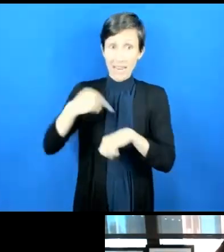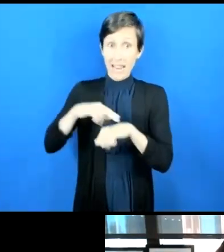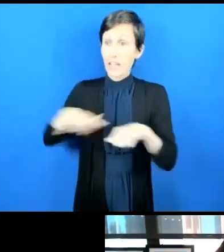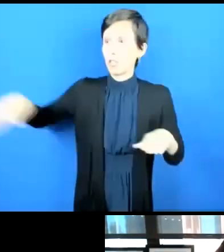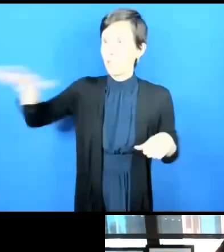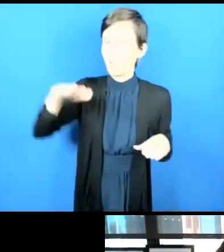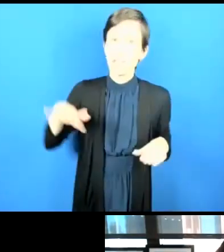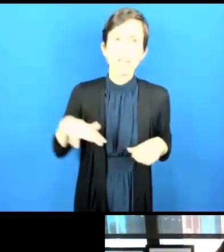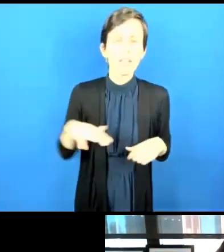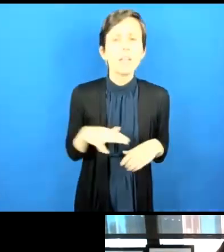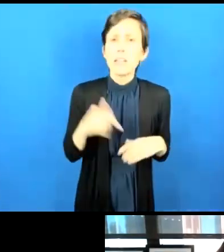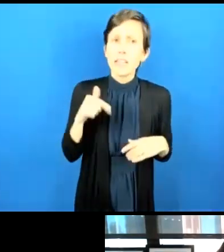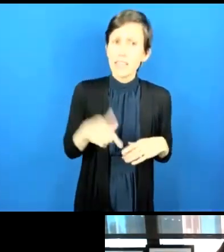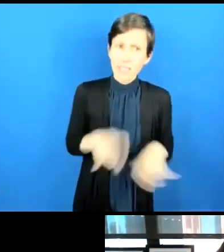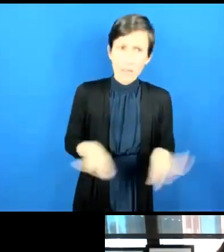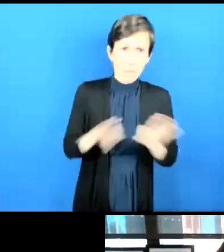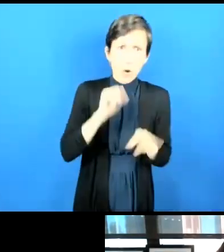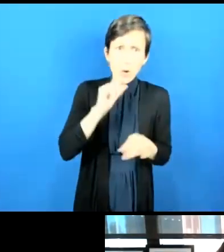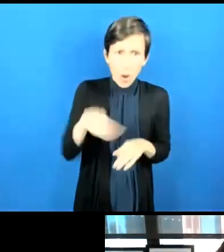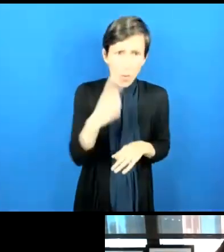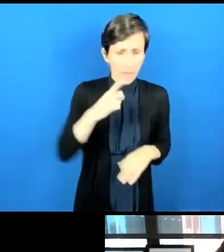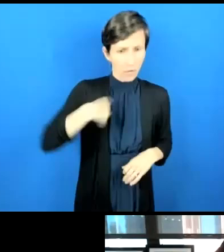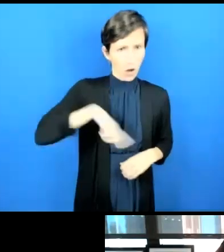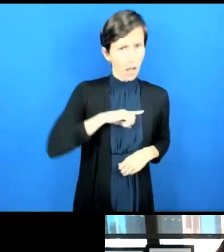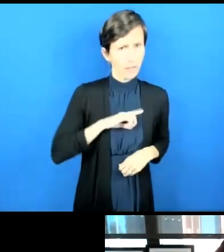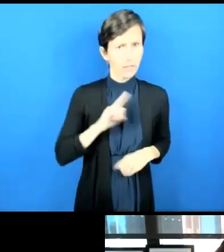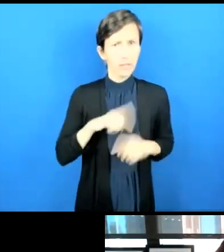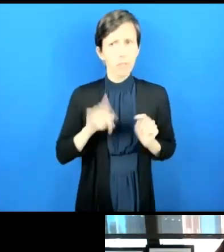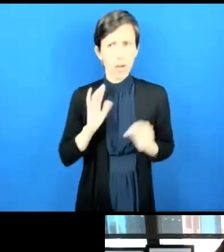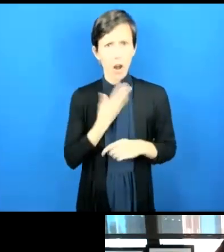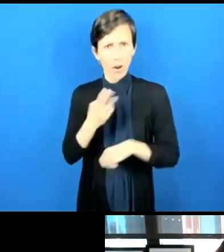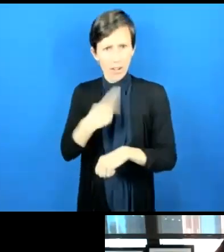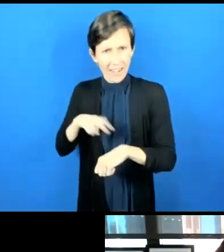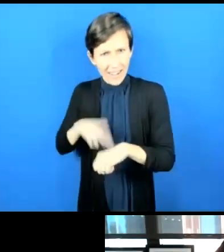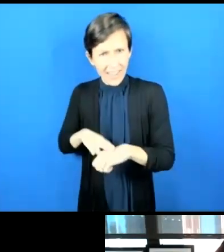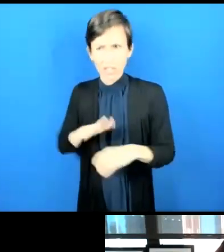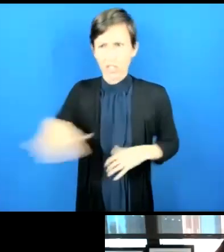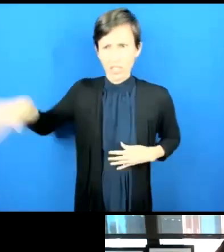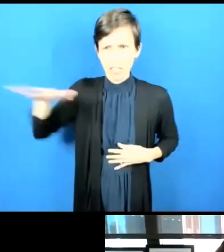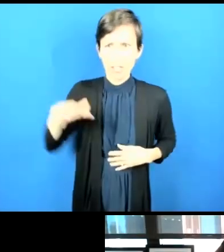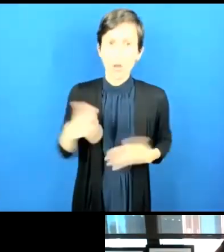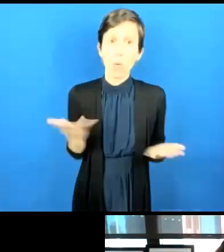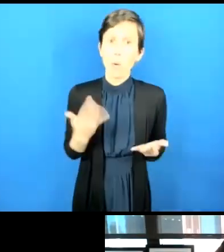but for our state and our nation. What we have done at U of M is unprecedented has made a